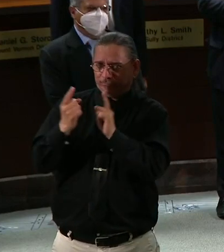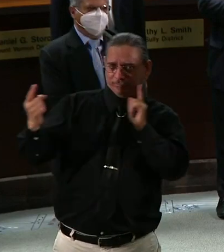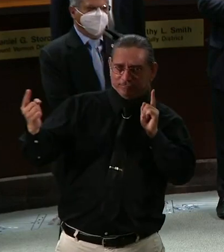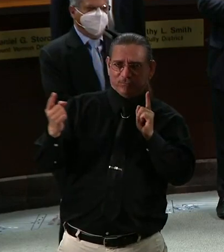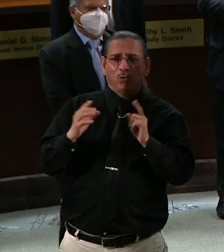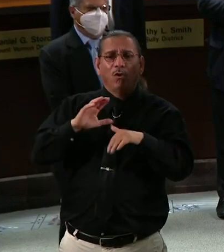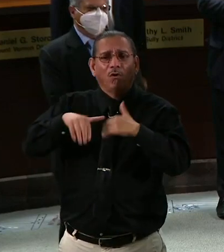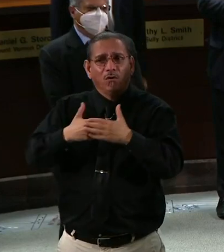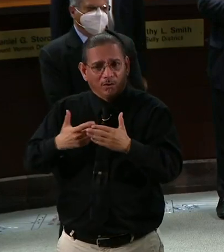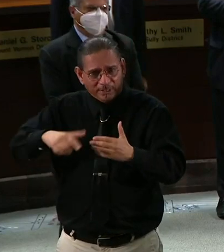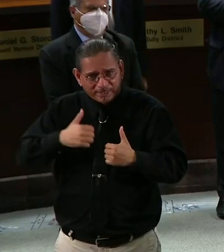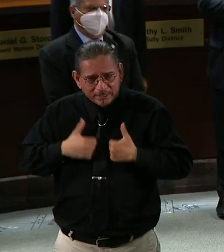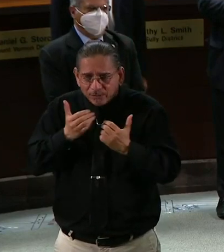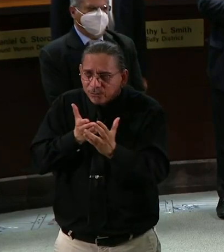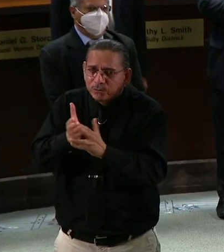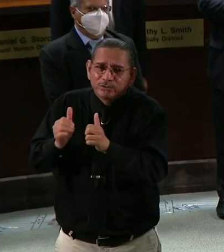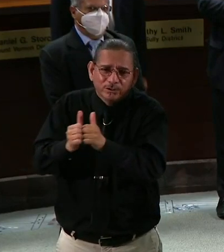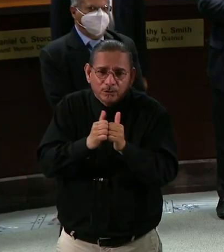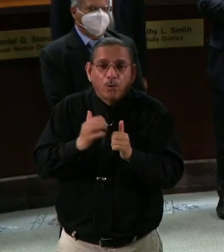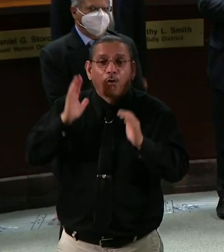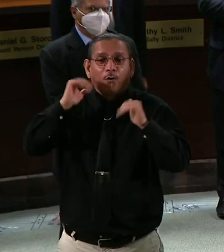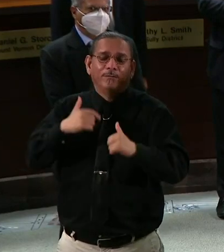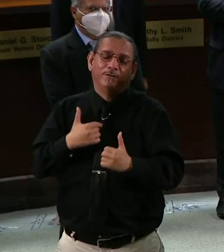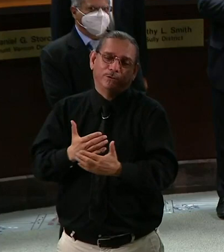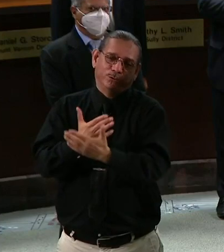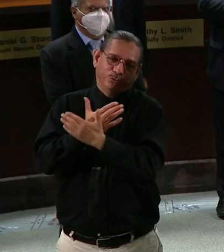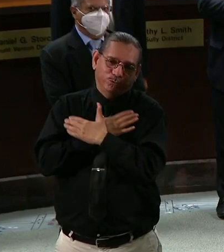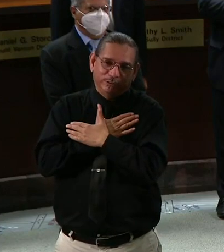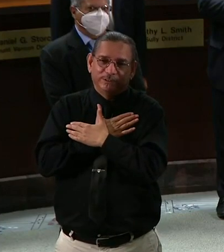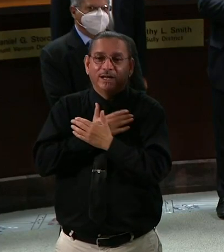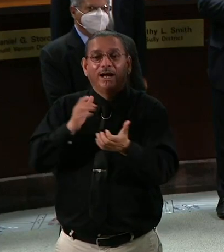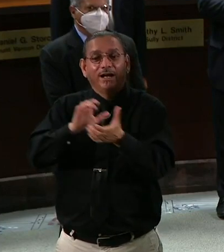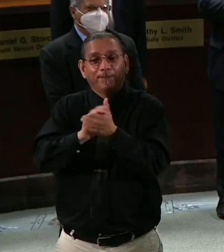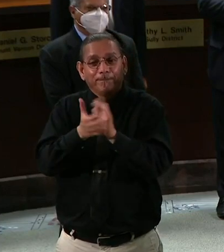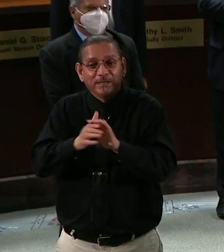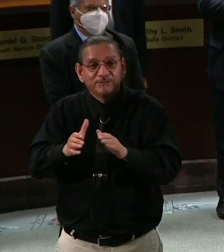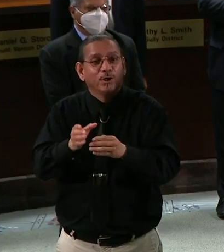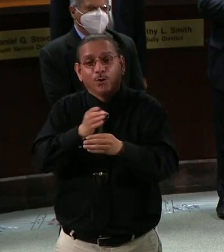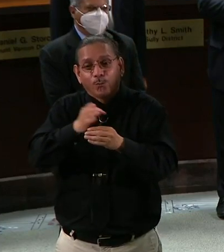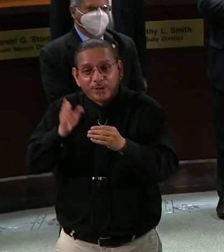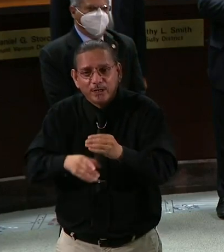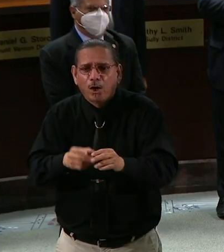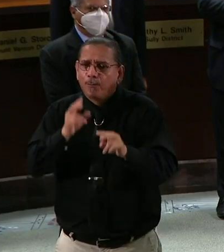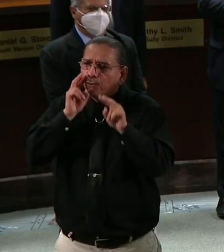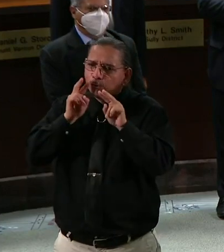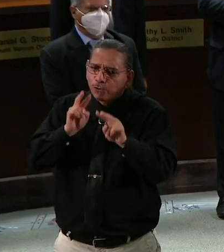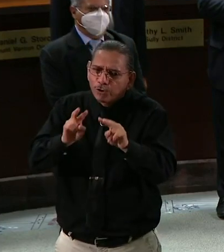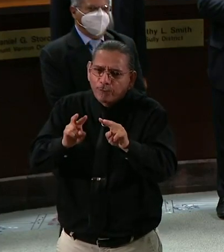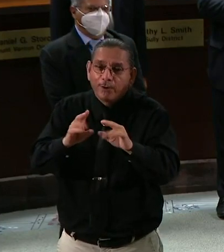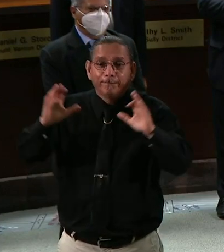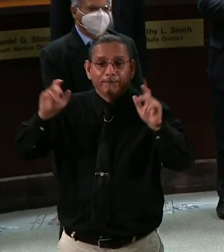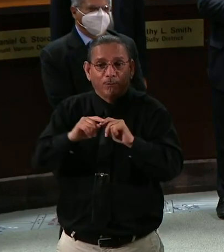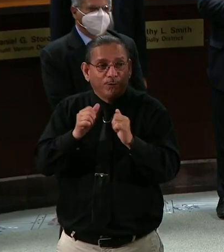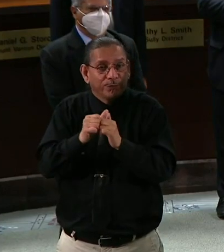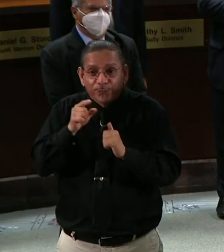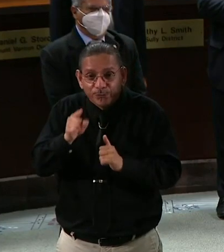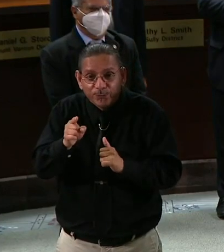KEEP SOCIAL DISTANCING WE'RE ALL GOING TO GET THROUGH THIS TOGETHER I HOPE THAT YOU ALL HAVE A- RESTFUL HOLLAND